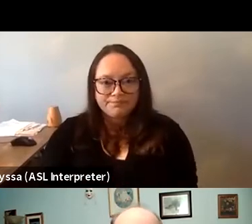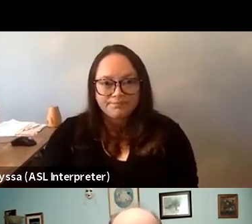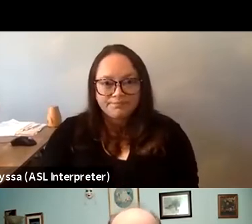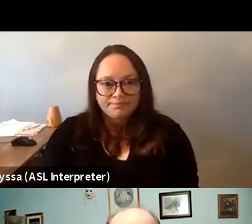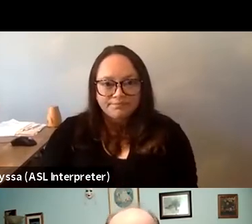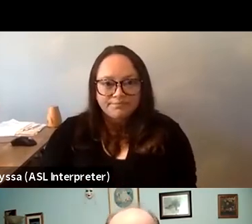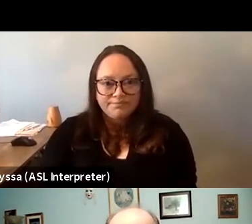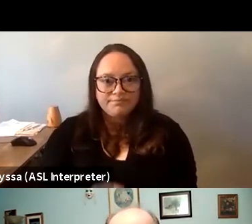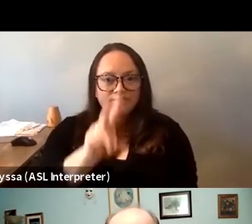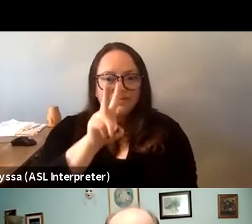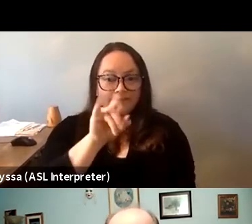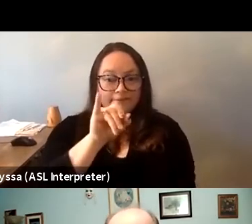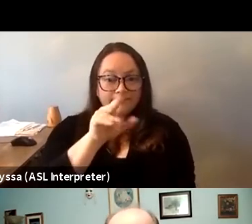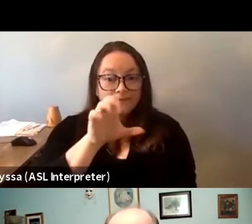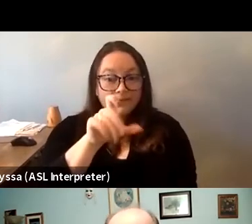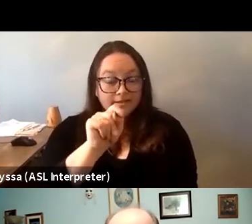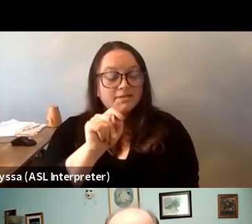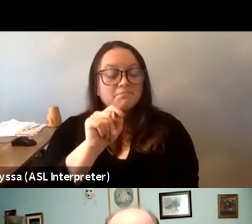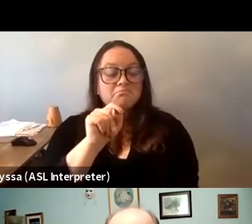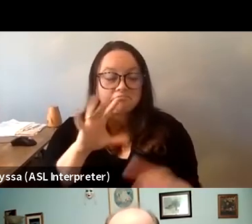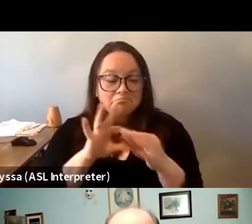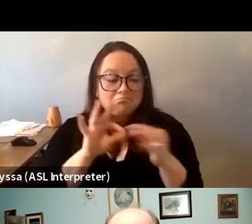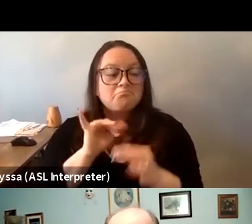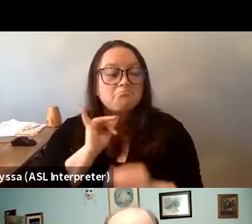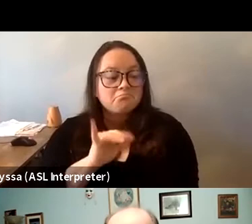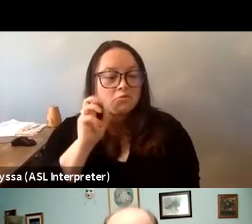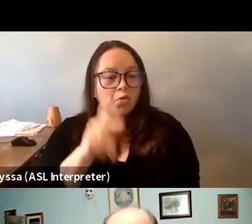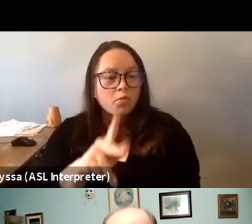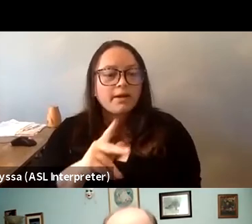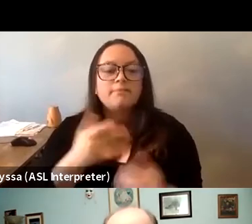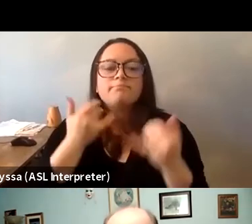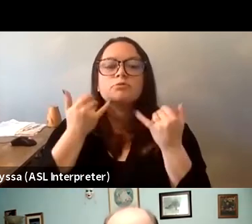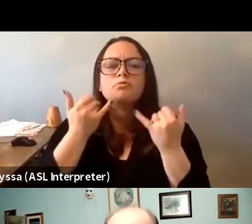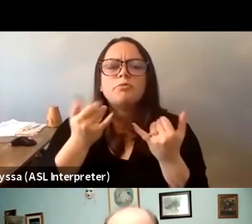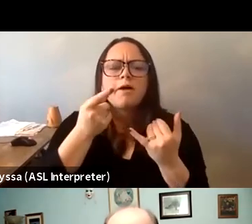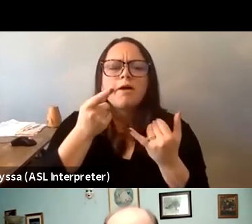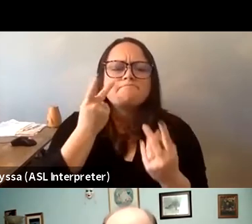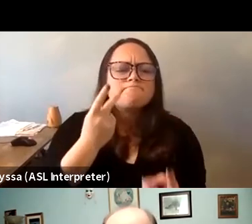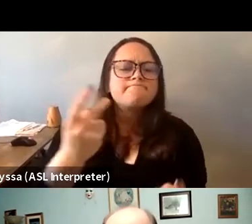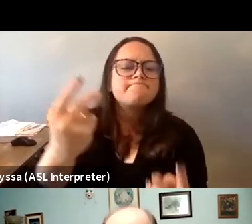Okay, so reflecting on how the doctors explained it to you,